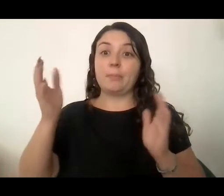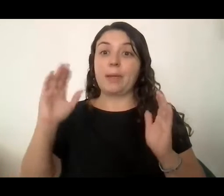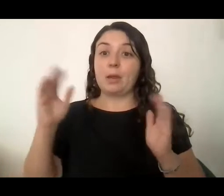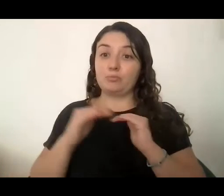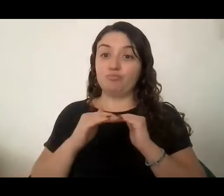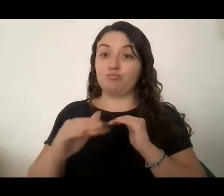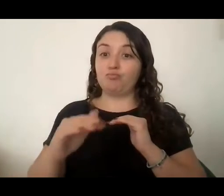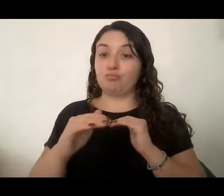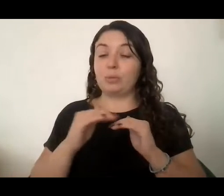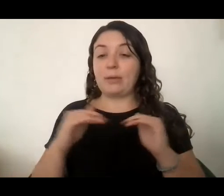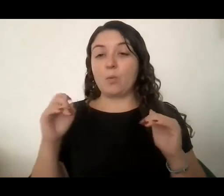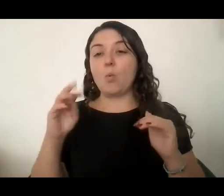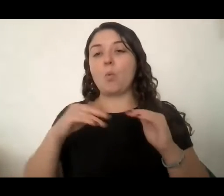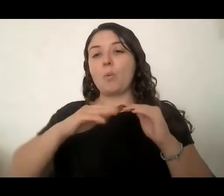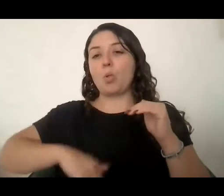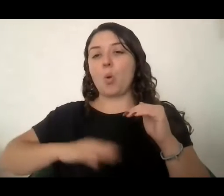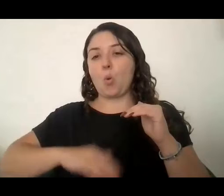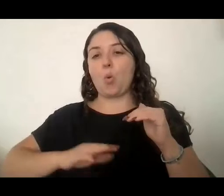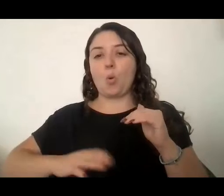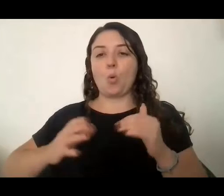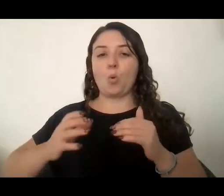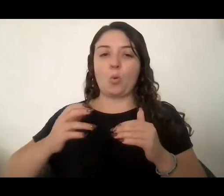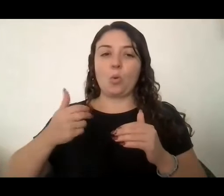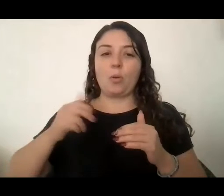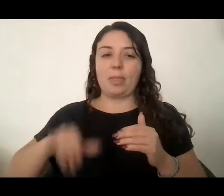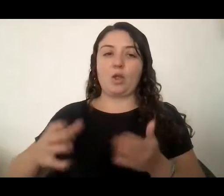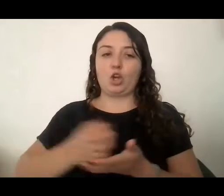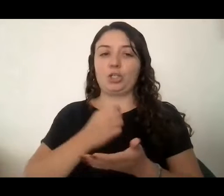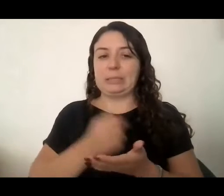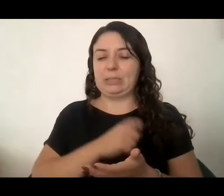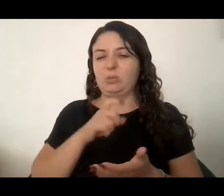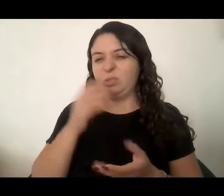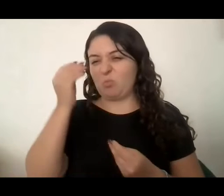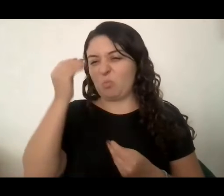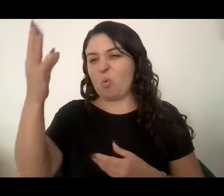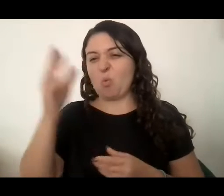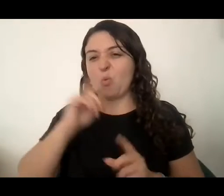they are going to fall below that Substantial Gainful Activity level. I am going to talk a